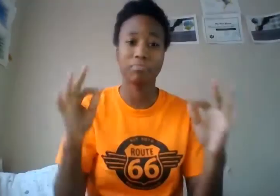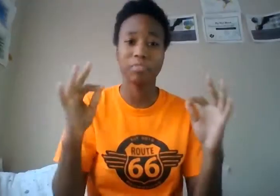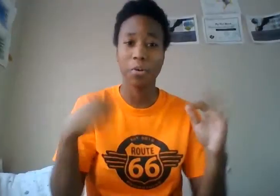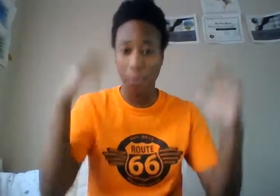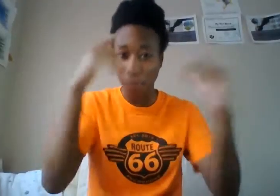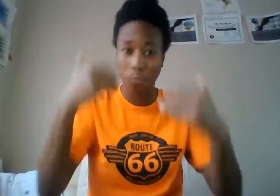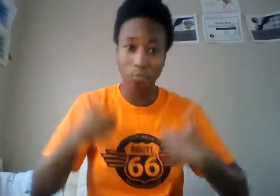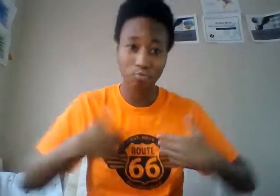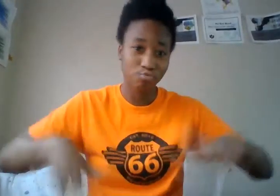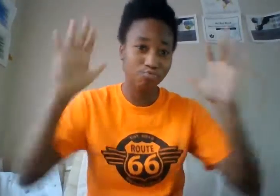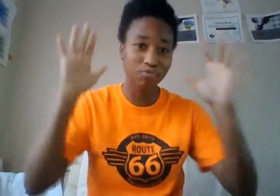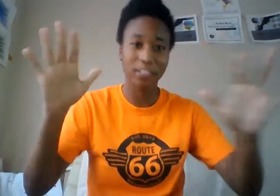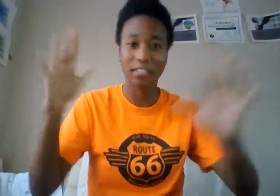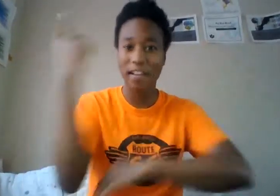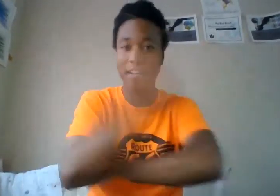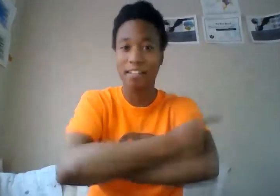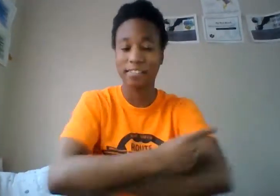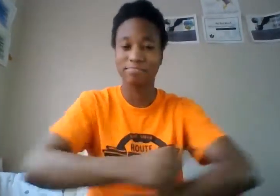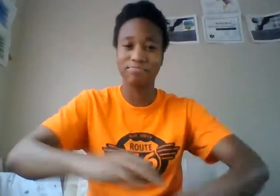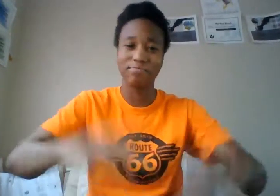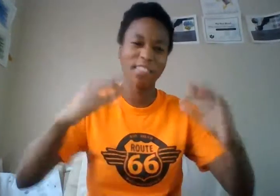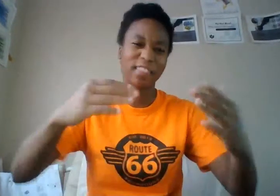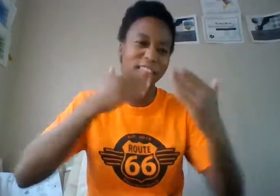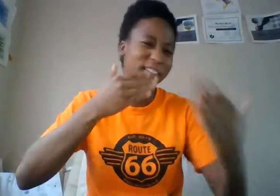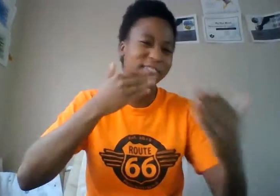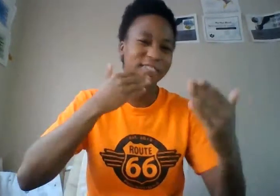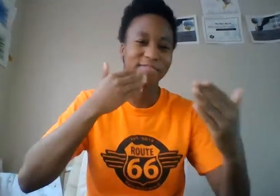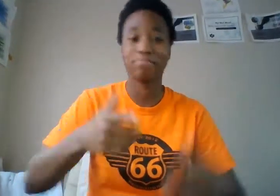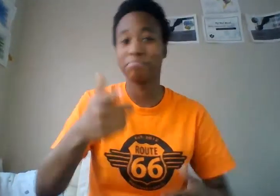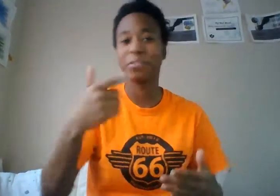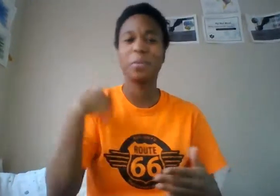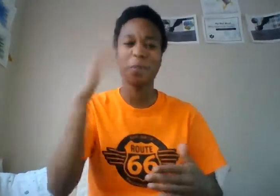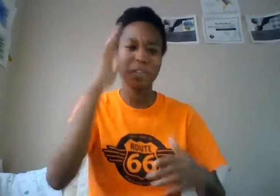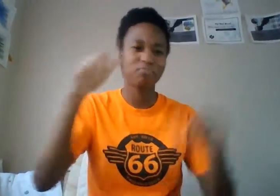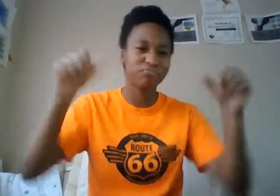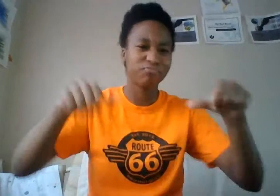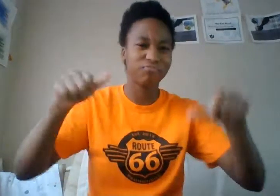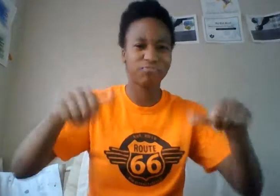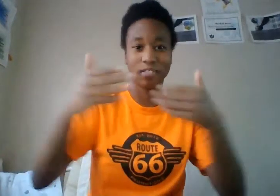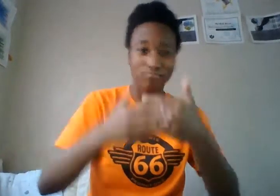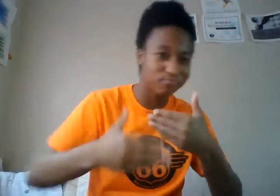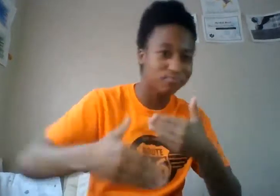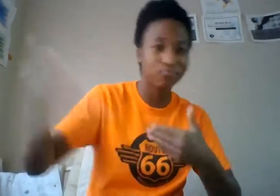I hope you had a great day! thank you but I will post this continue